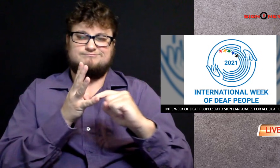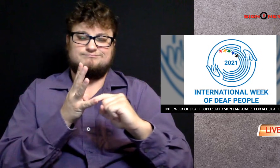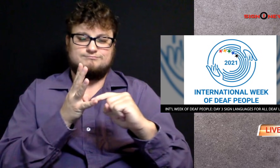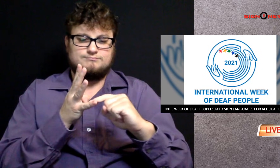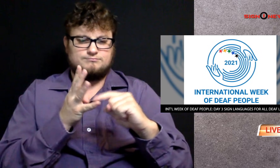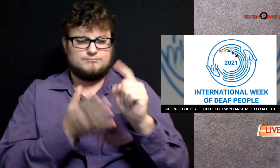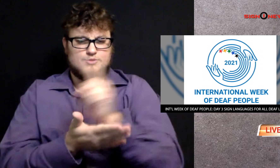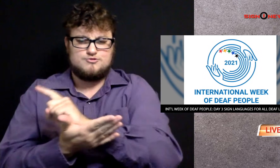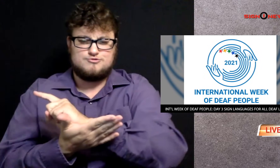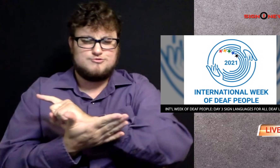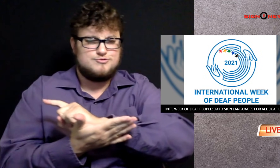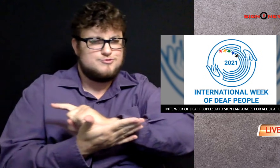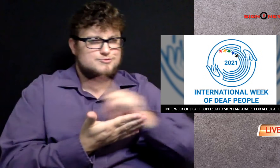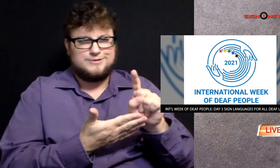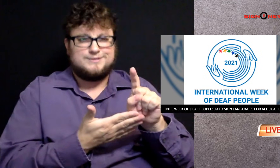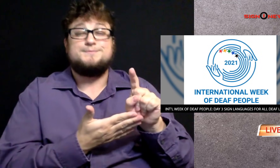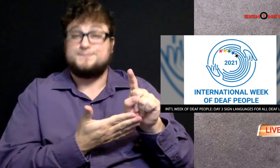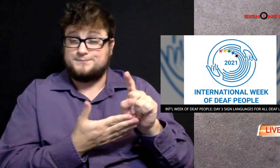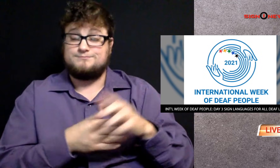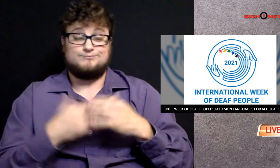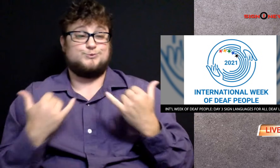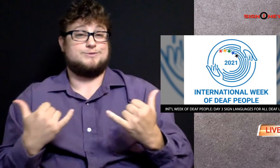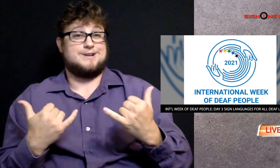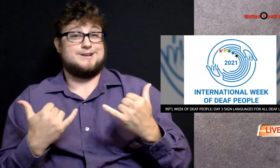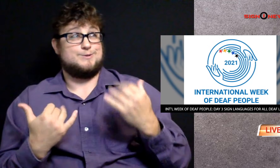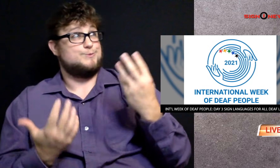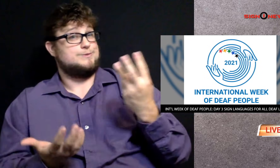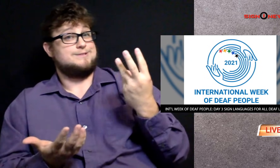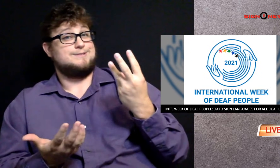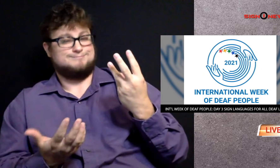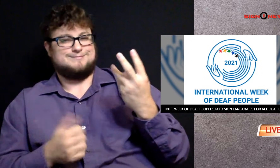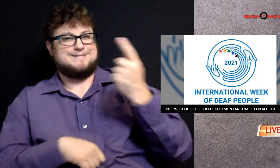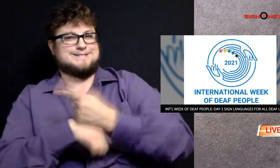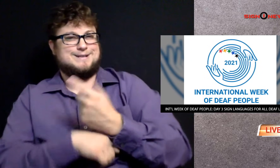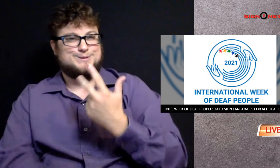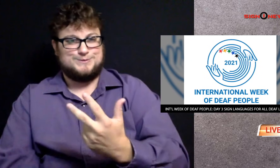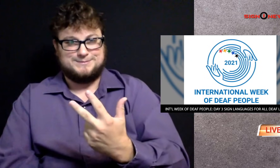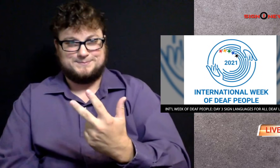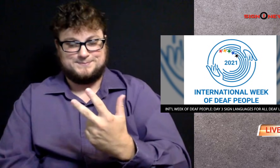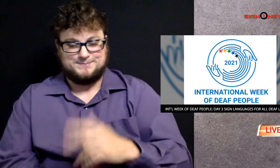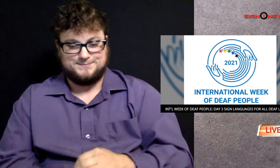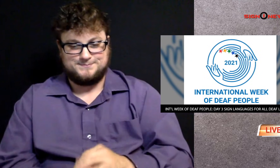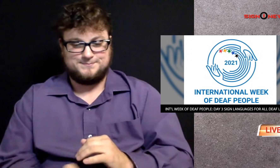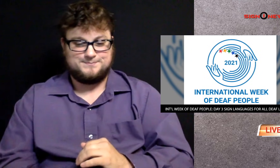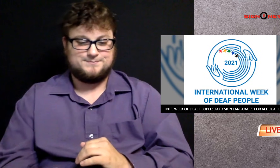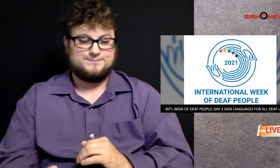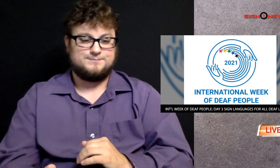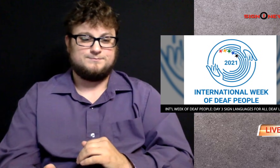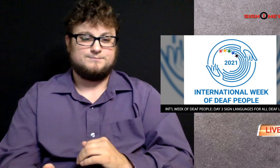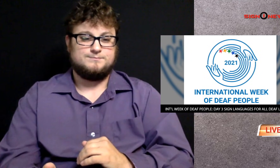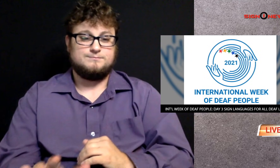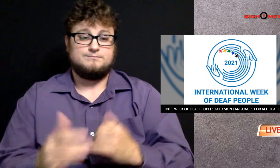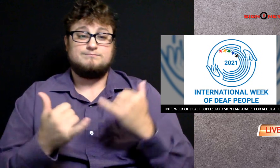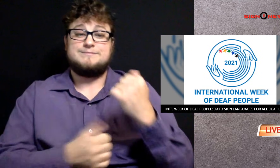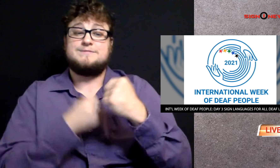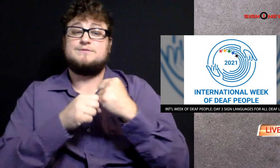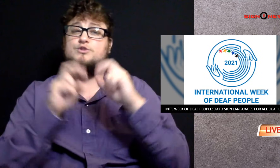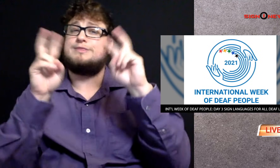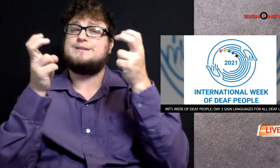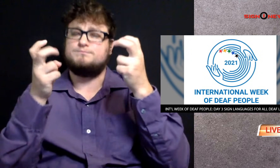people celebration which has been celebrated every year for the past 70 celebrated every year for the past 70 years during the last full week of years during the last full week of september